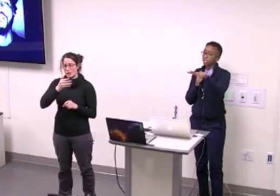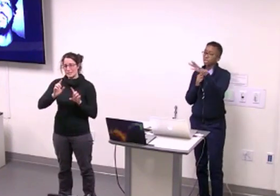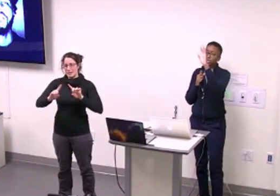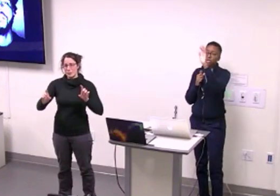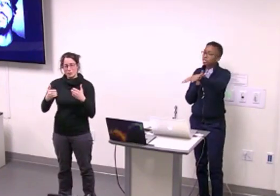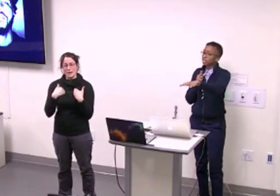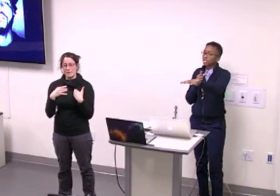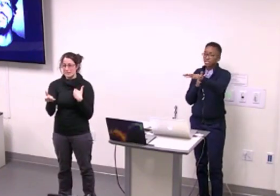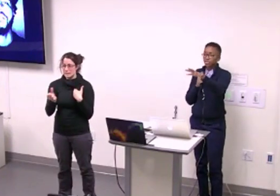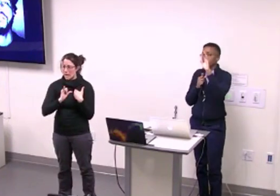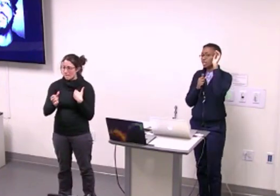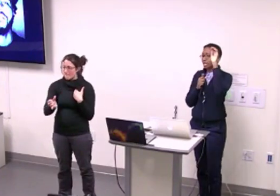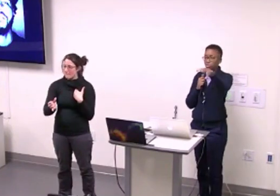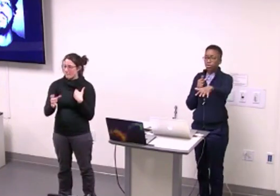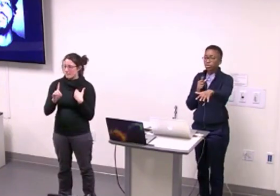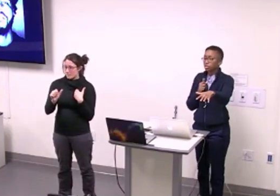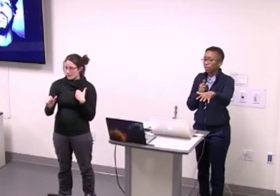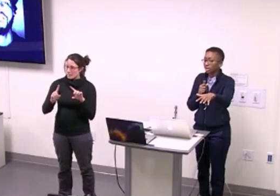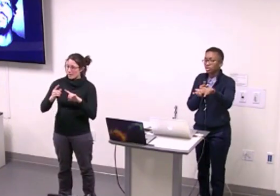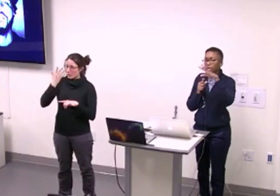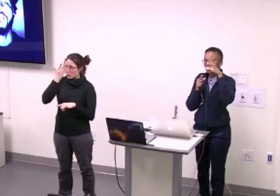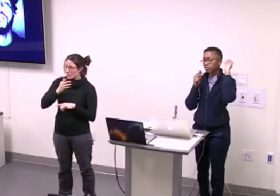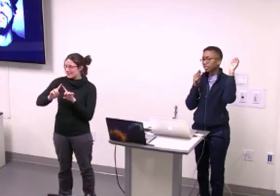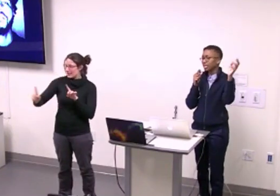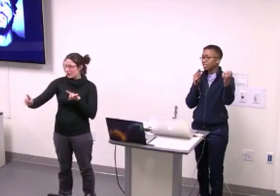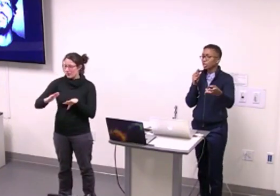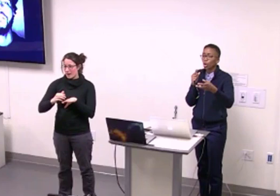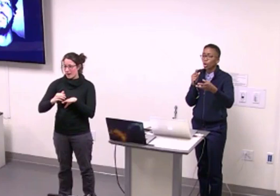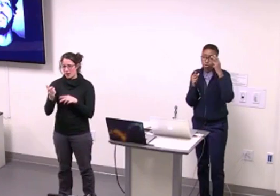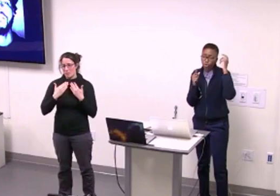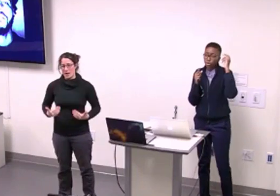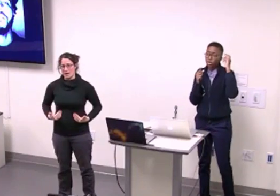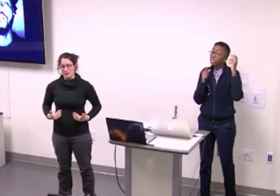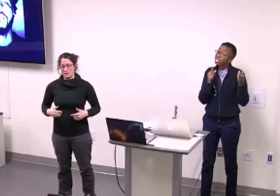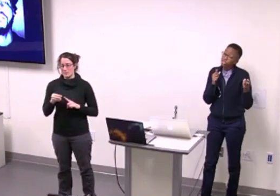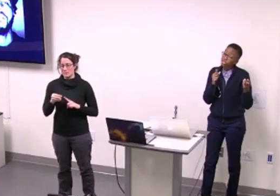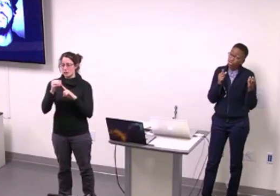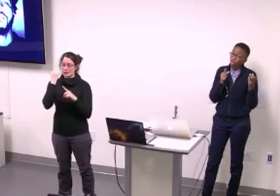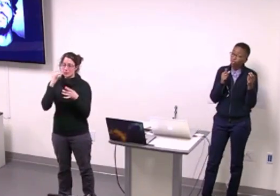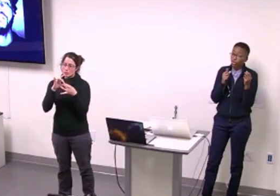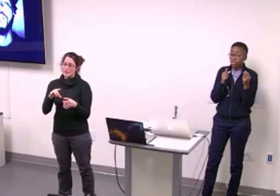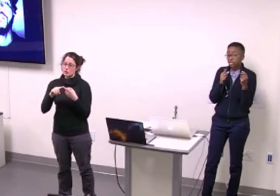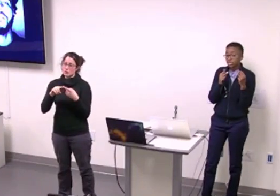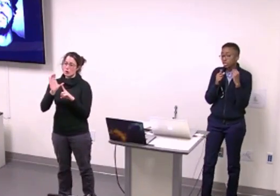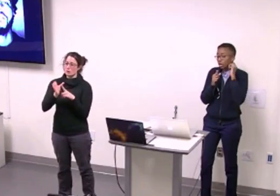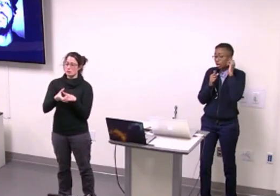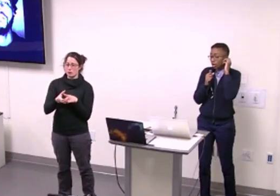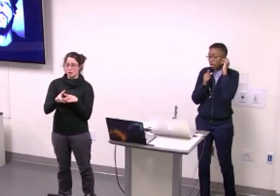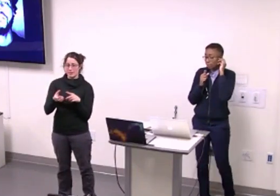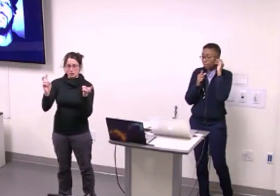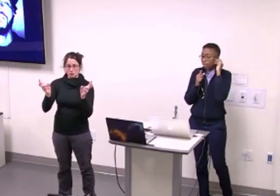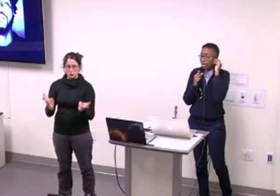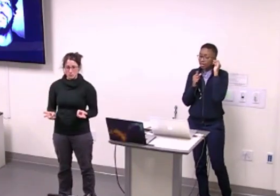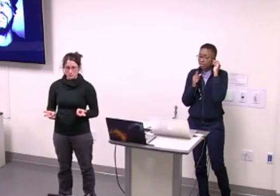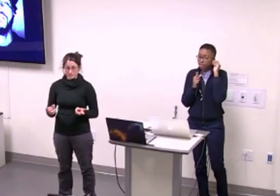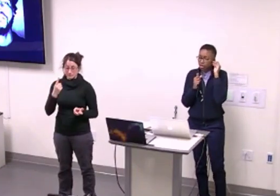Looks very different on the next person's body. Especially related to cultural issues. So for instance, a lot of folks